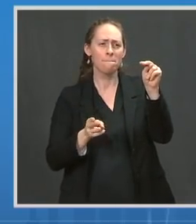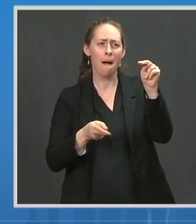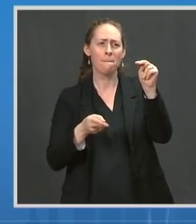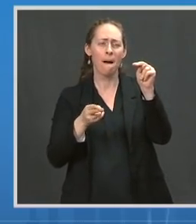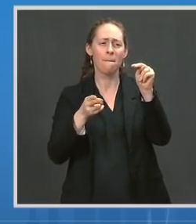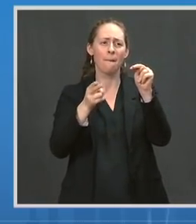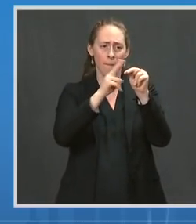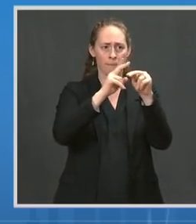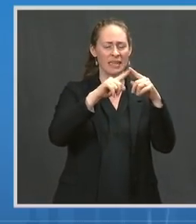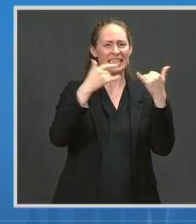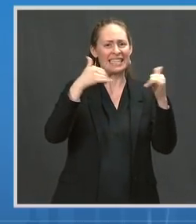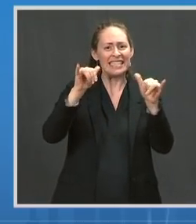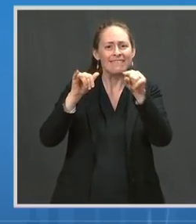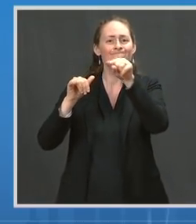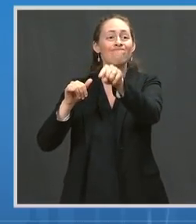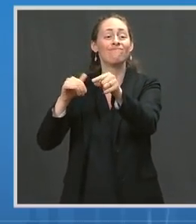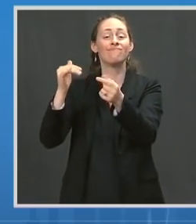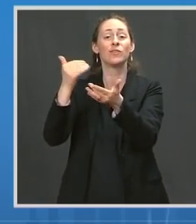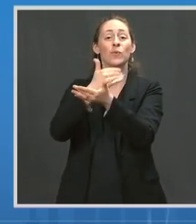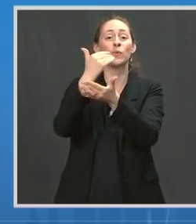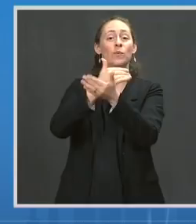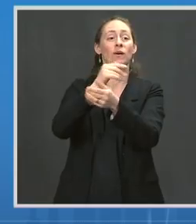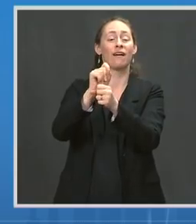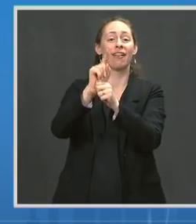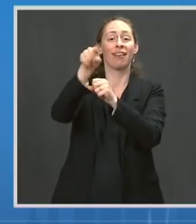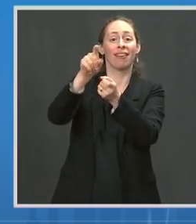causing increases in cases with people without immunity.